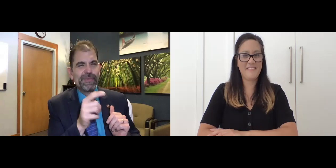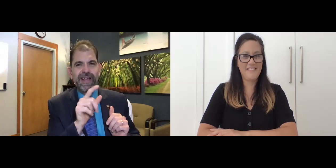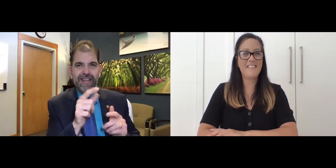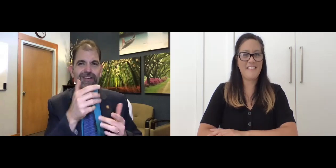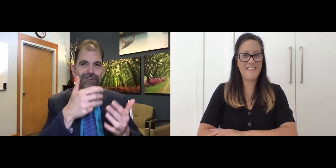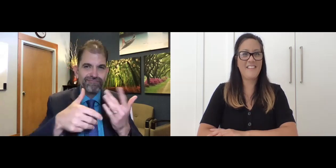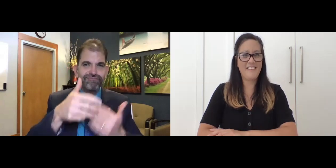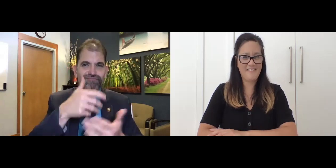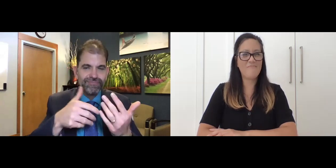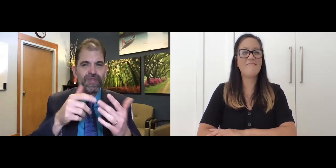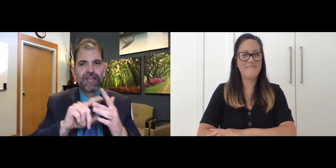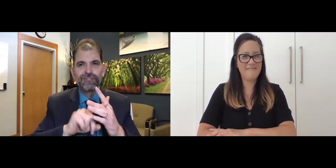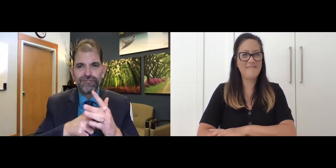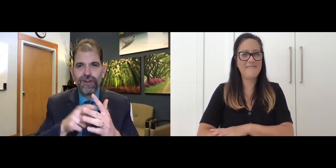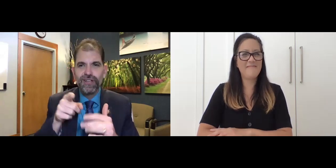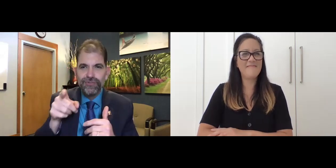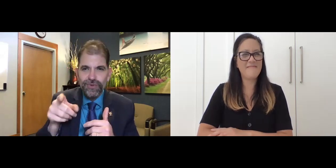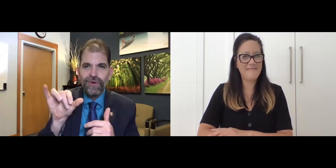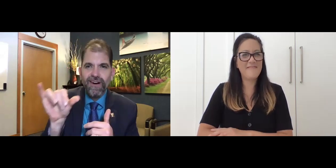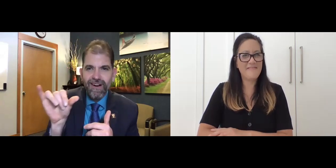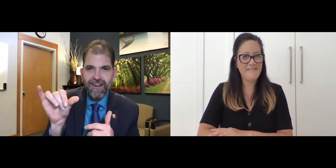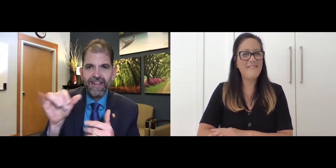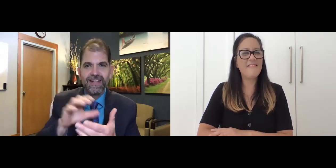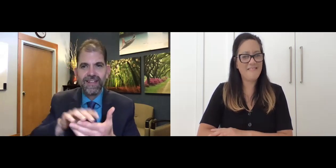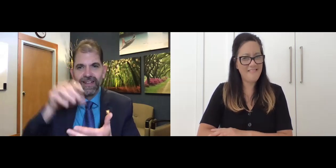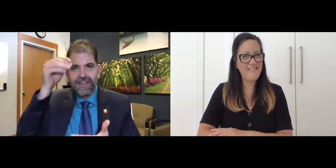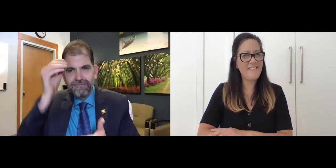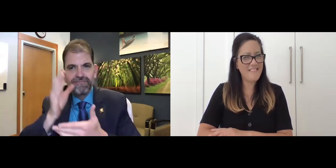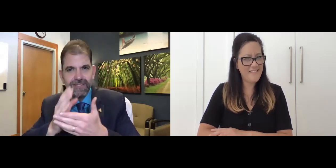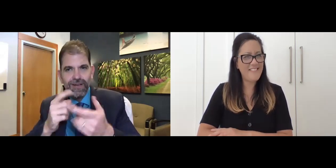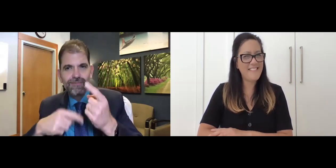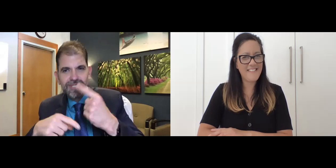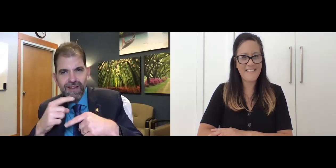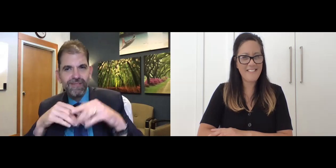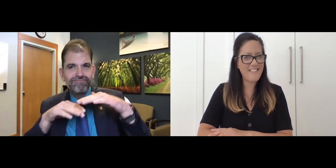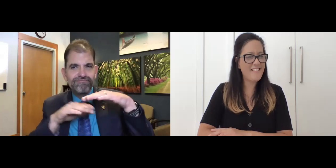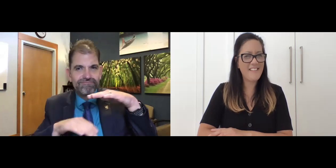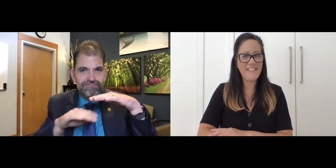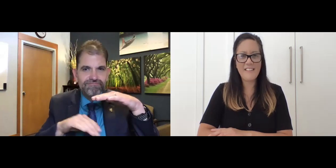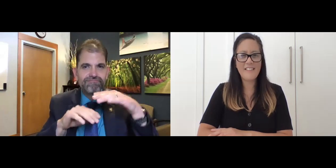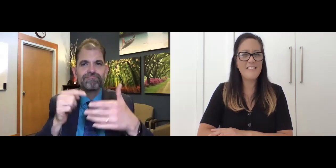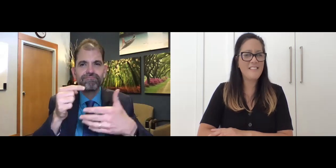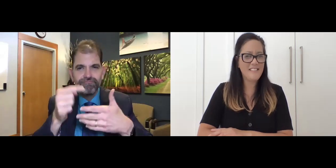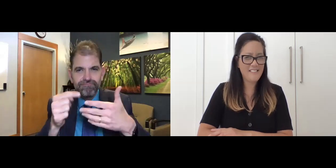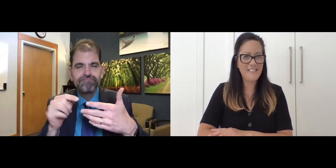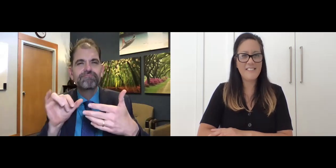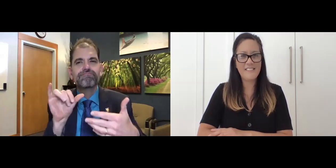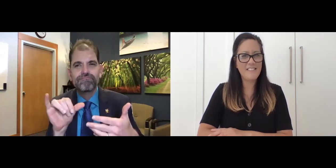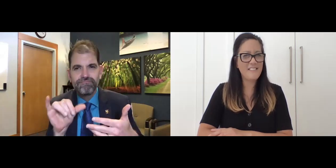support person, but we all hung out together. I started learning a little bit of sign language,